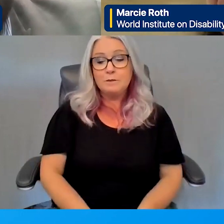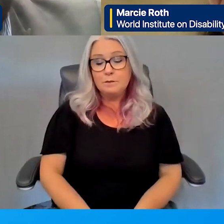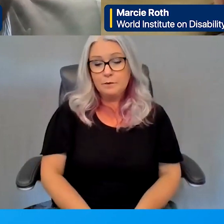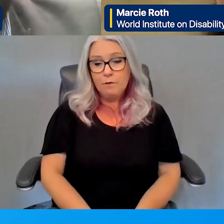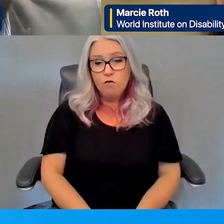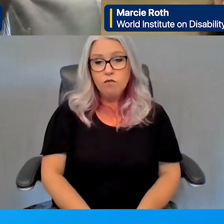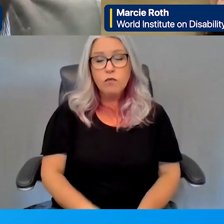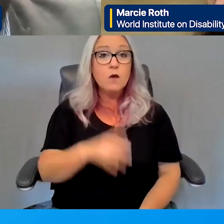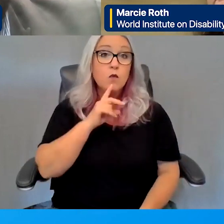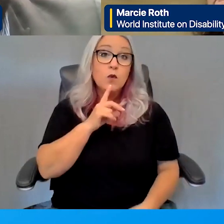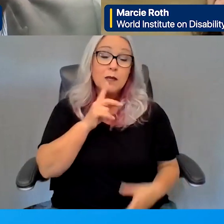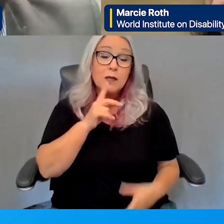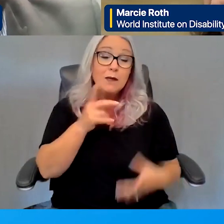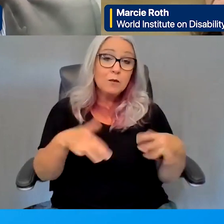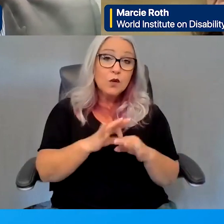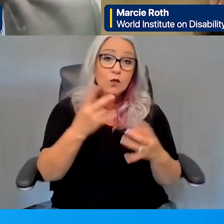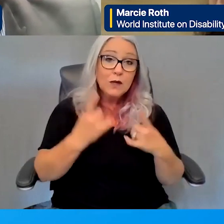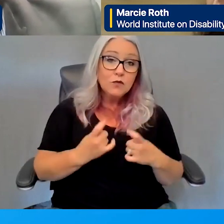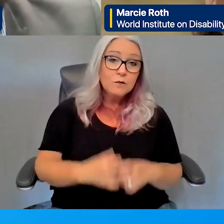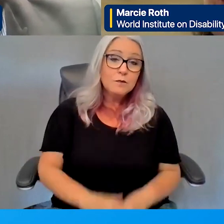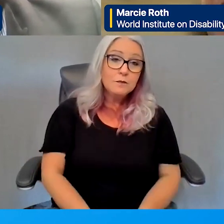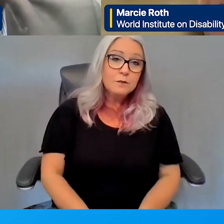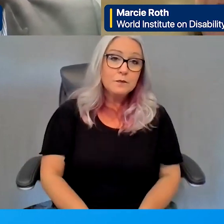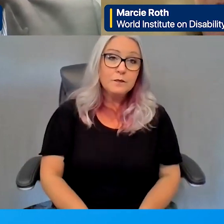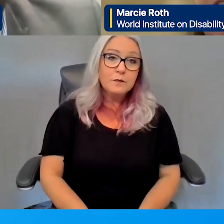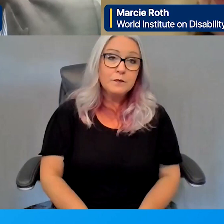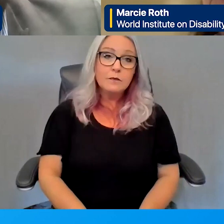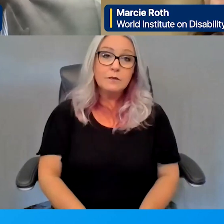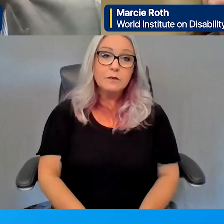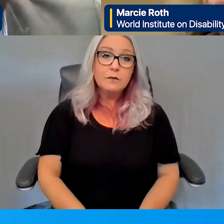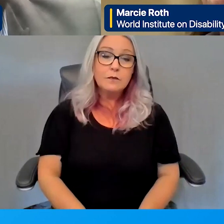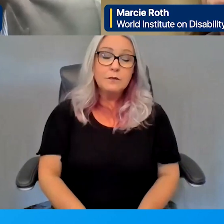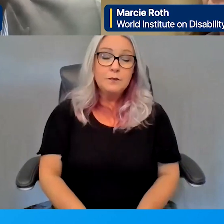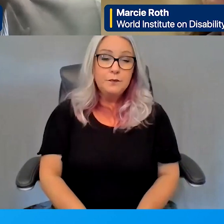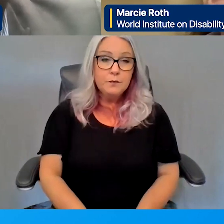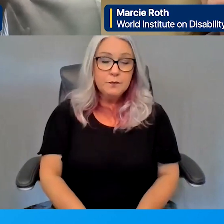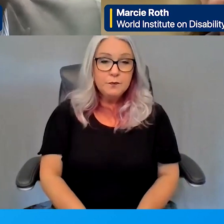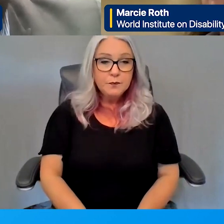important question. And certainly there has been a lot